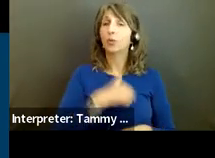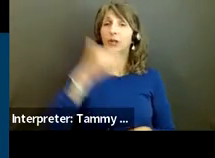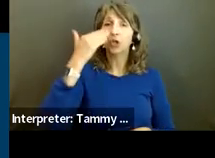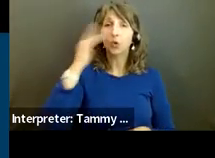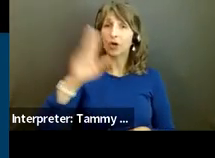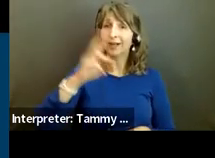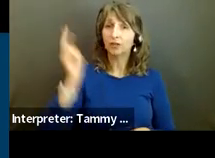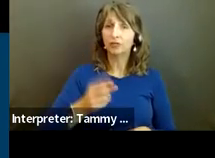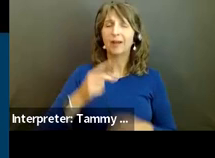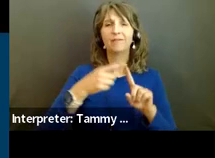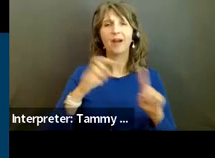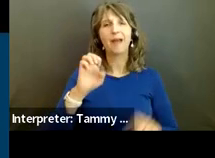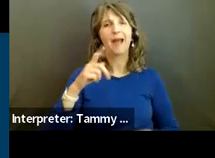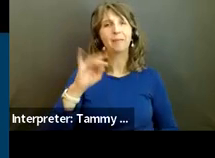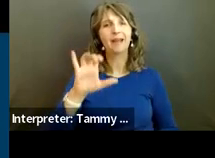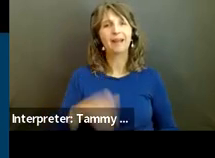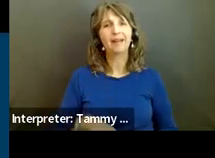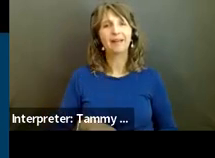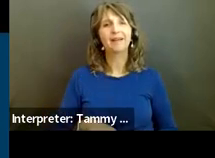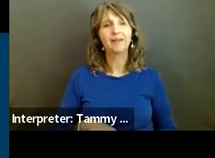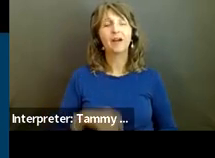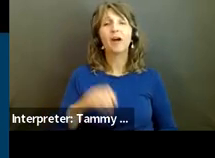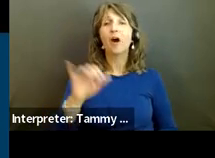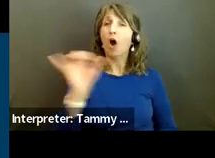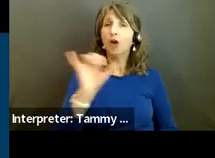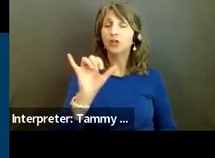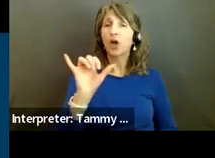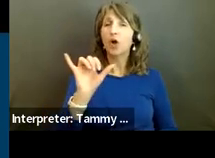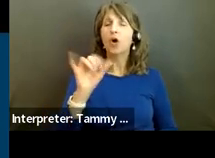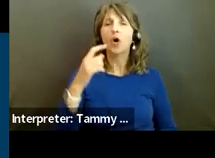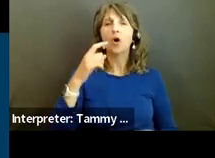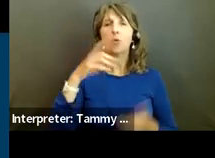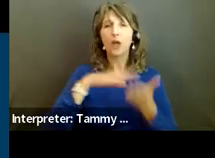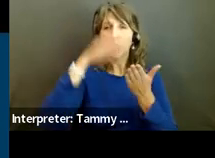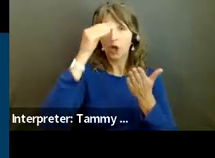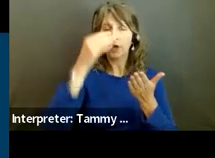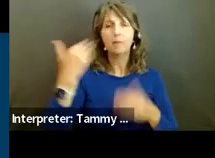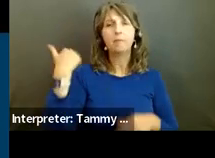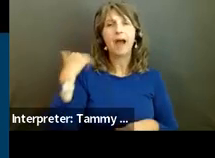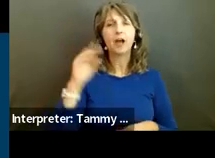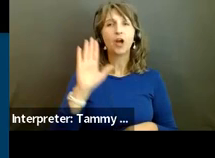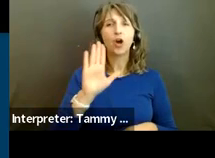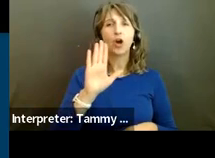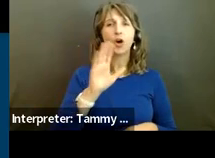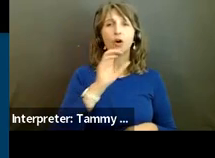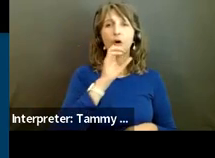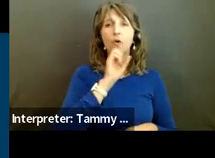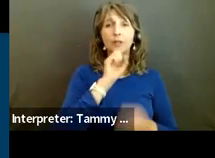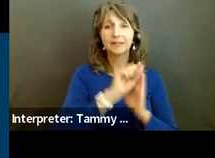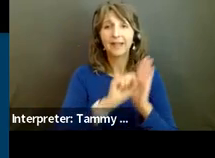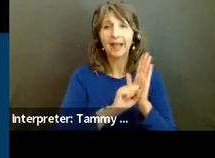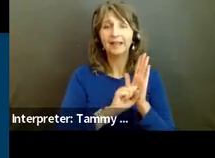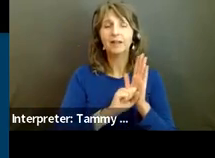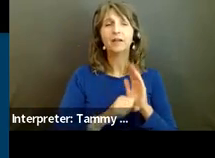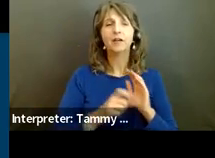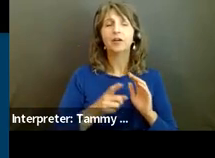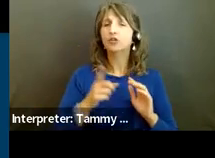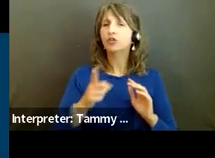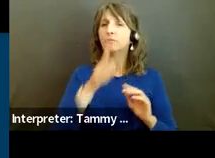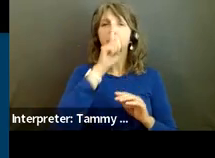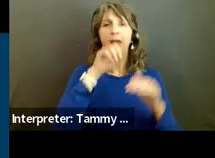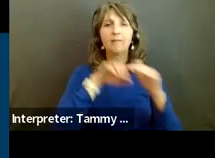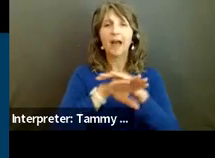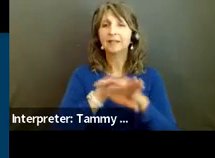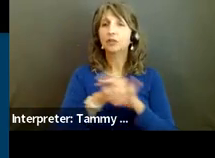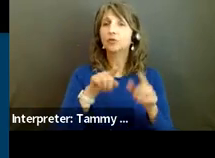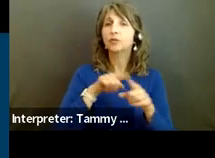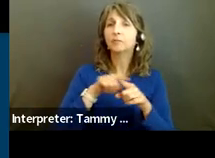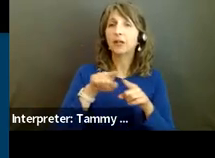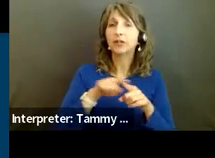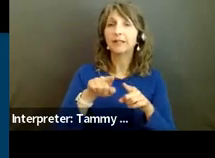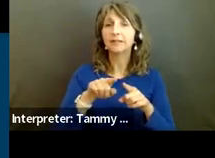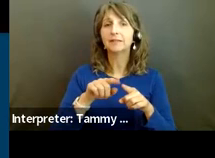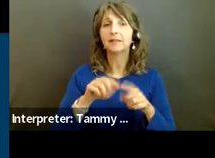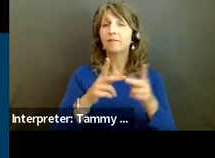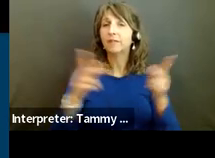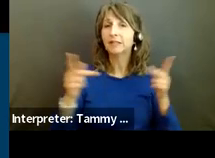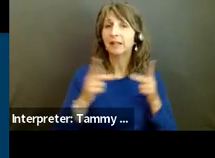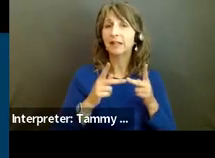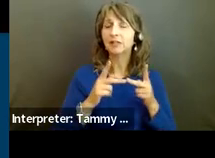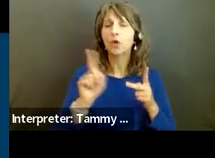we could even contribute something back in her a home state where she was in that health care system. She did not have access to, specialists and facilities that could place a port.